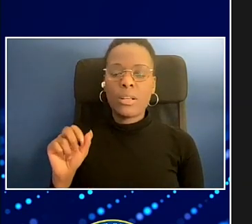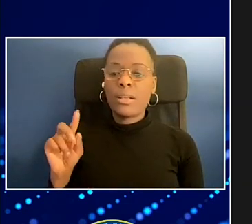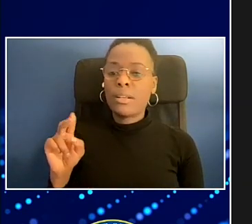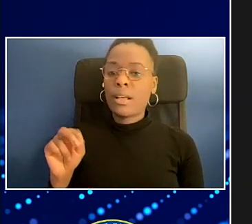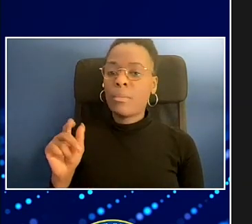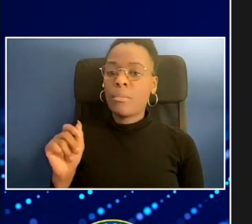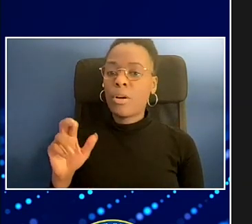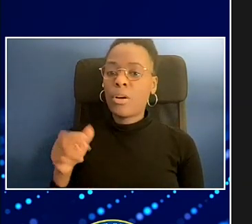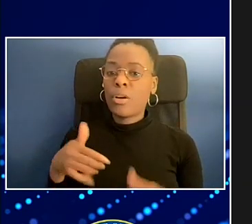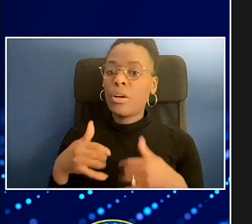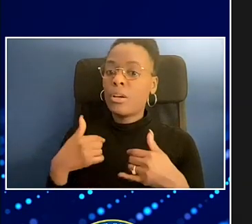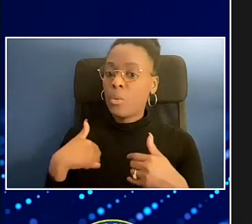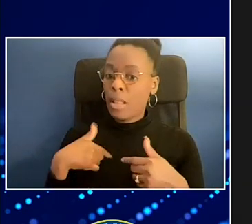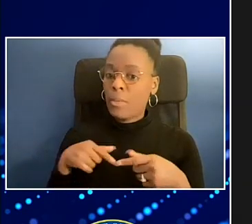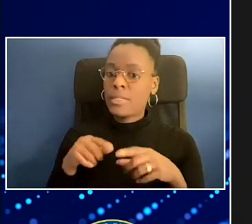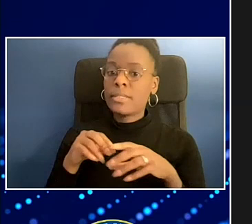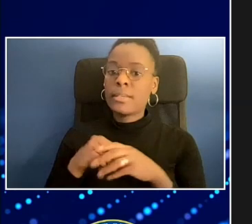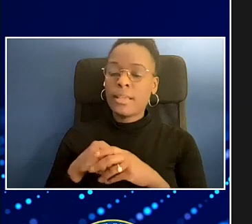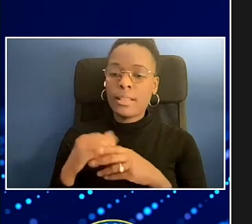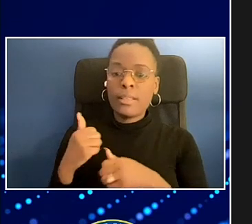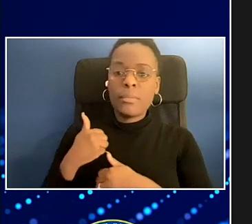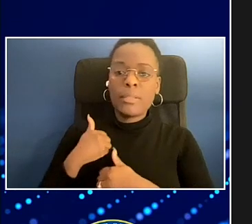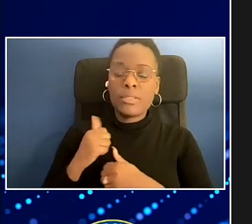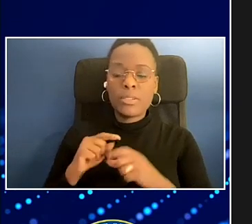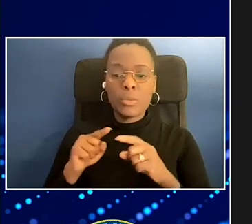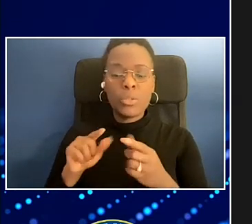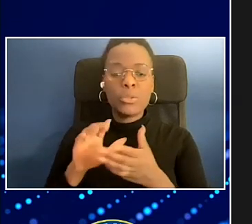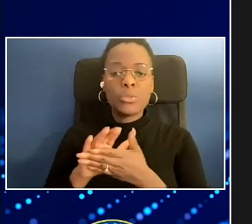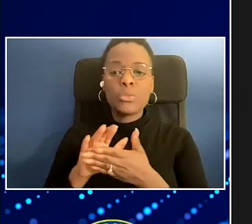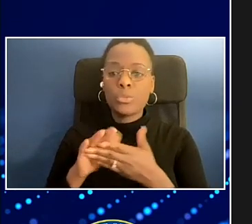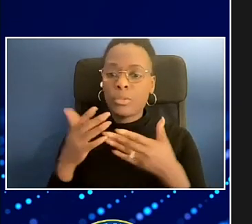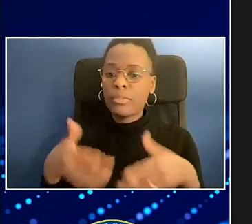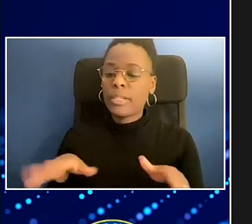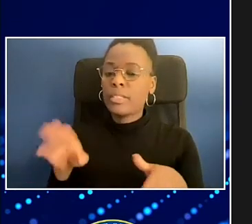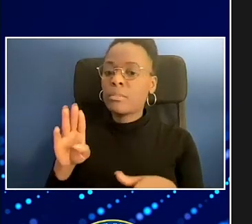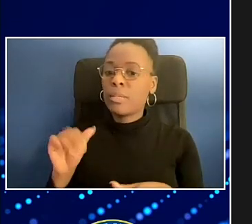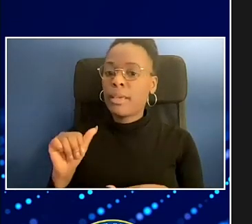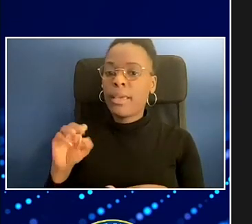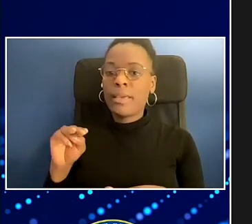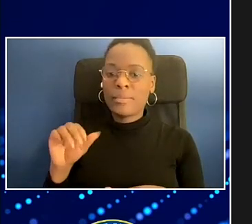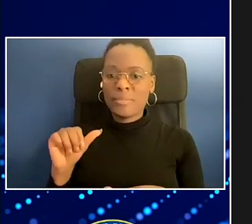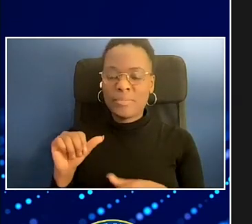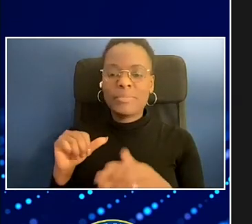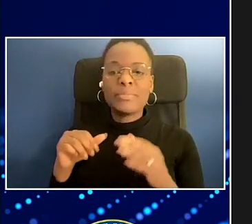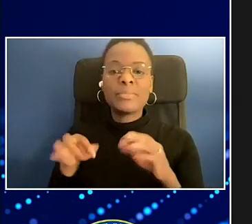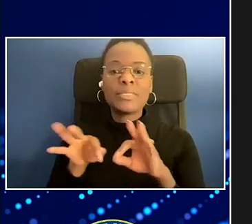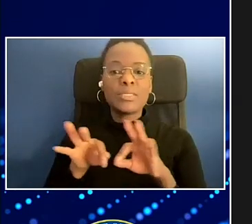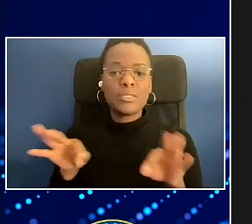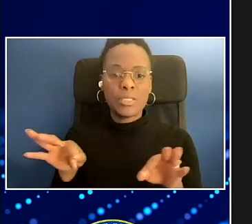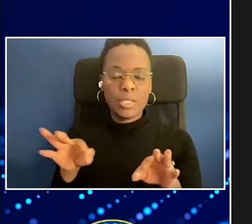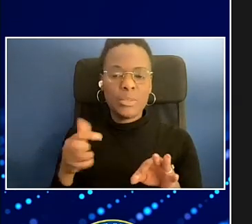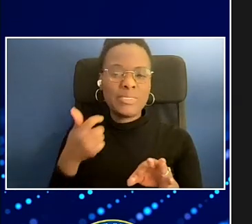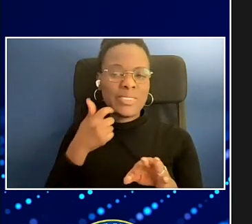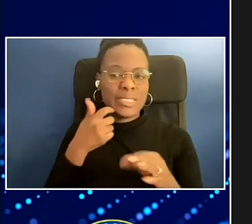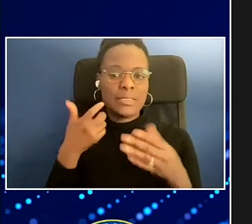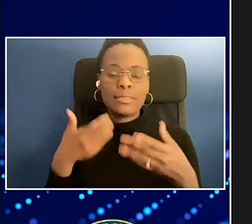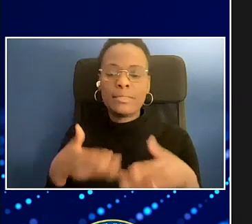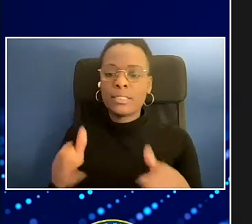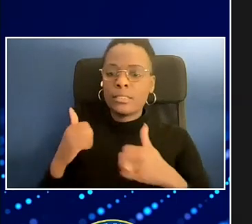to school. I completed a bachelor's and a master's degree while I was just getting out of the military, all in criminal